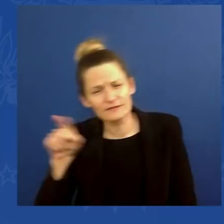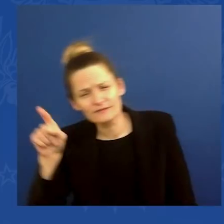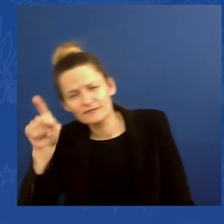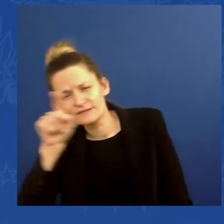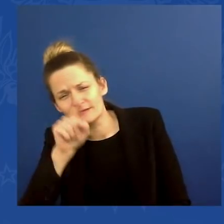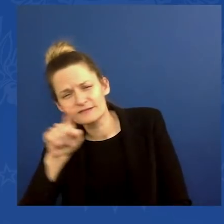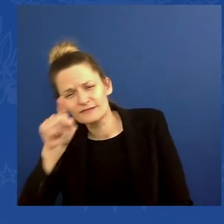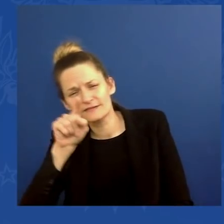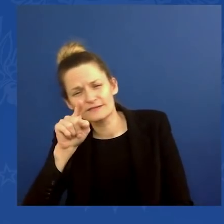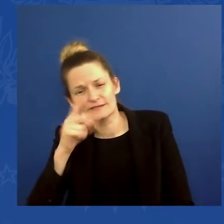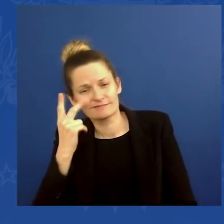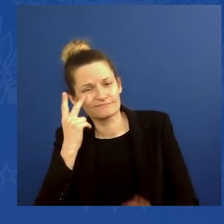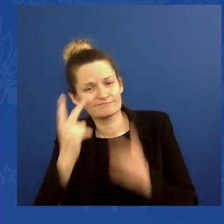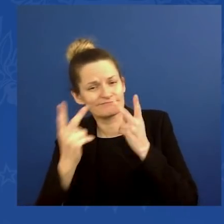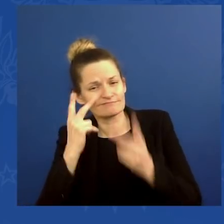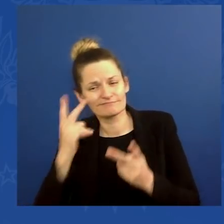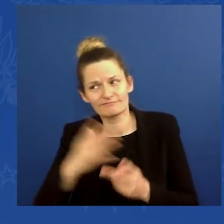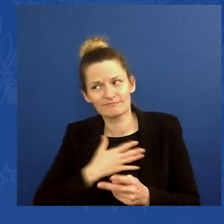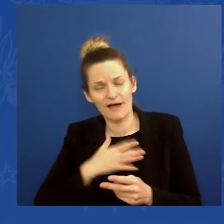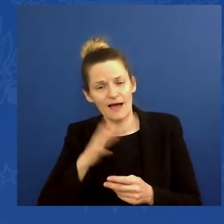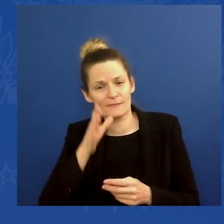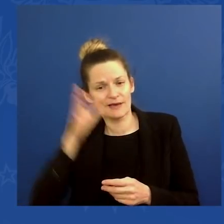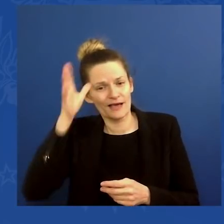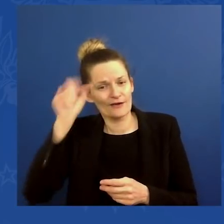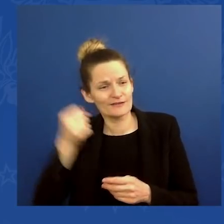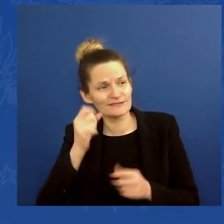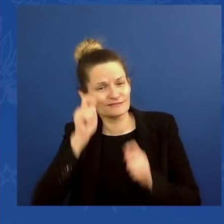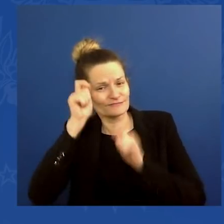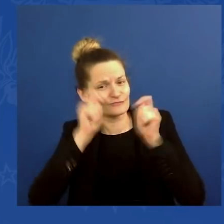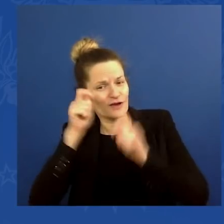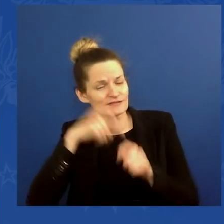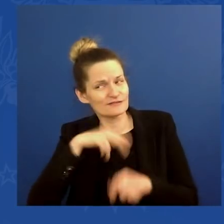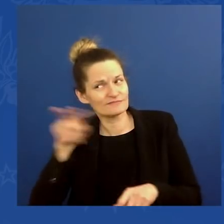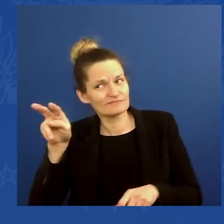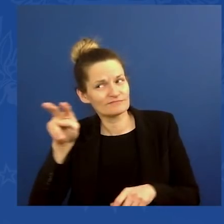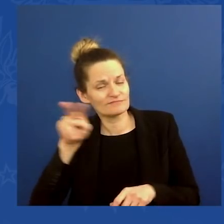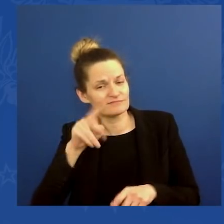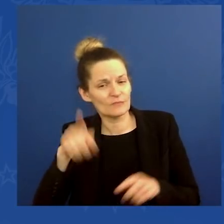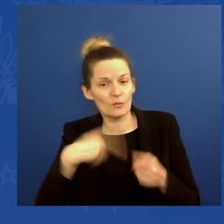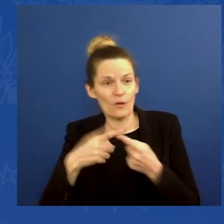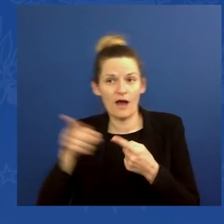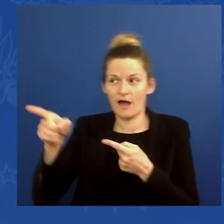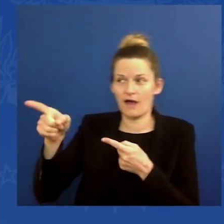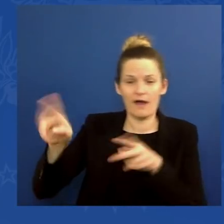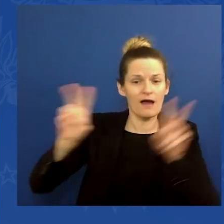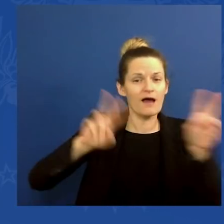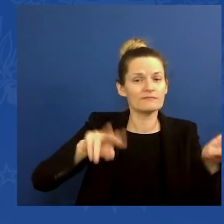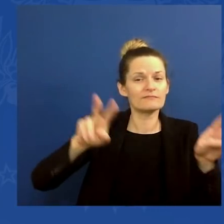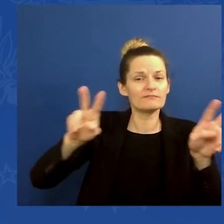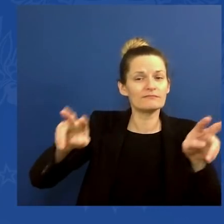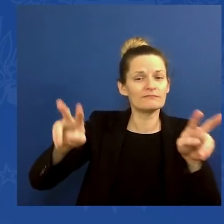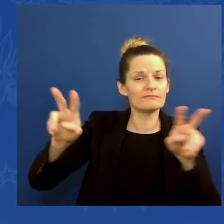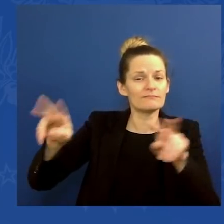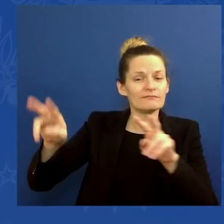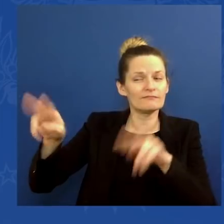to watch the look on my mother's face and my father's face as we toured Ireland, to see both the things that they had heard